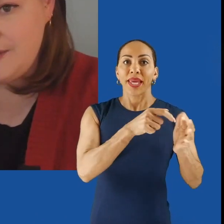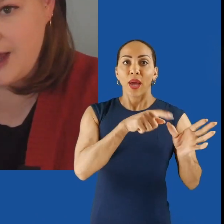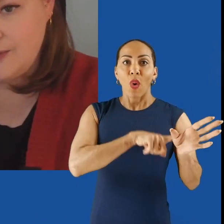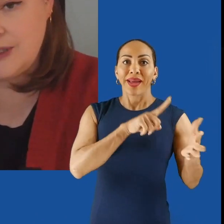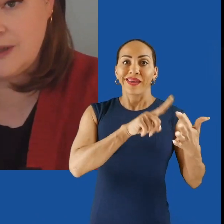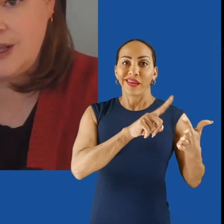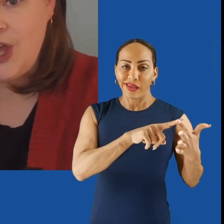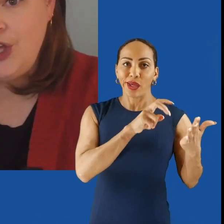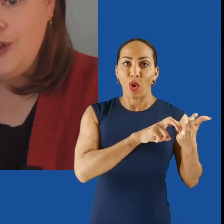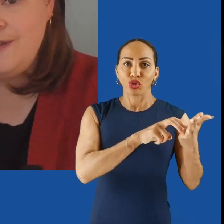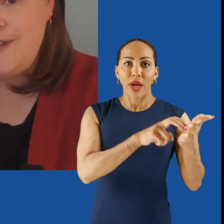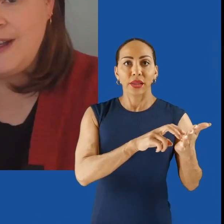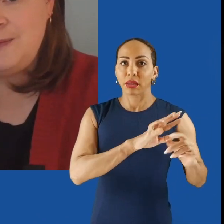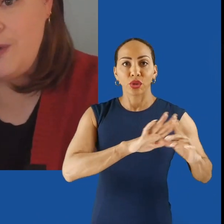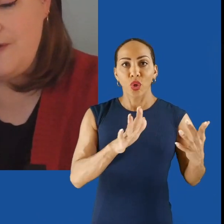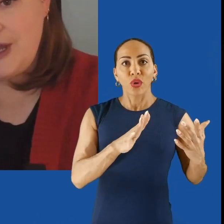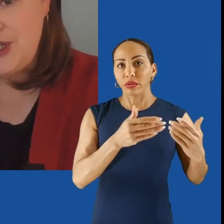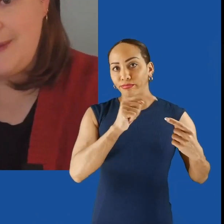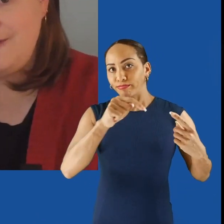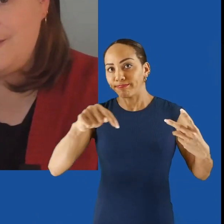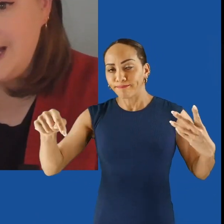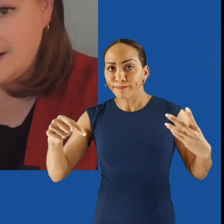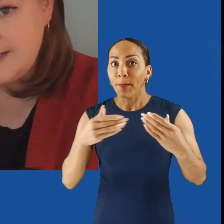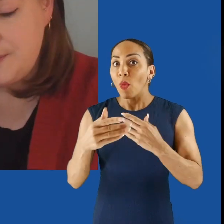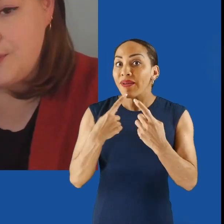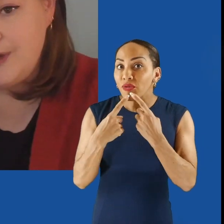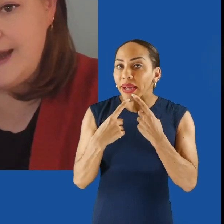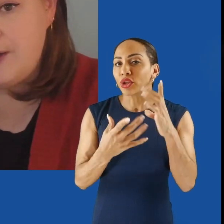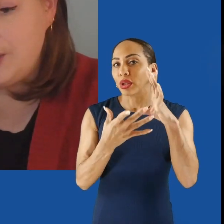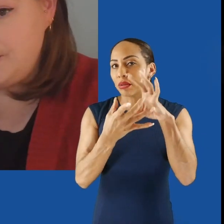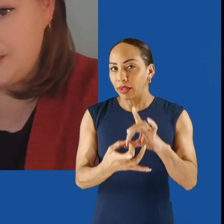round. You can find more information about freelance support in our glossary.